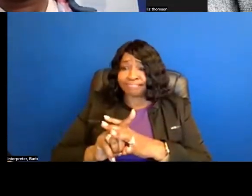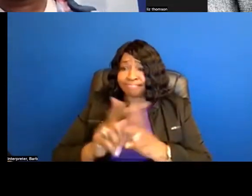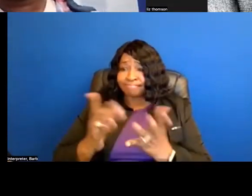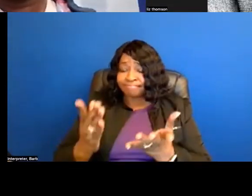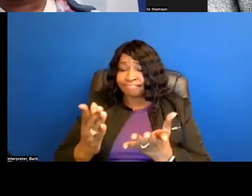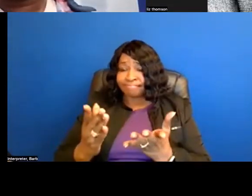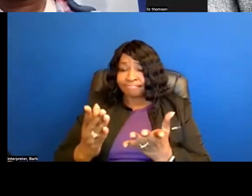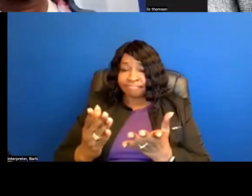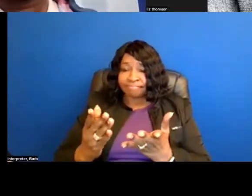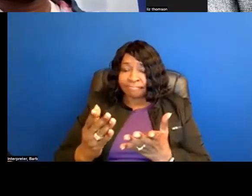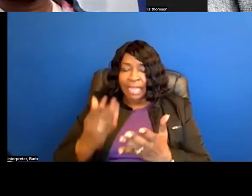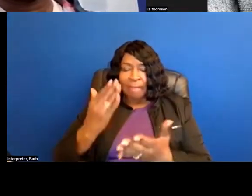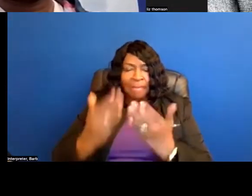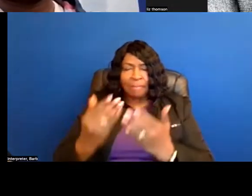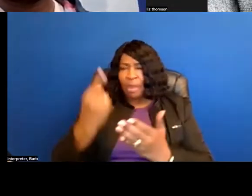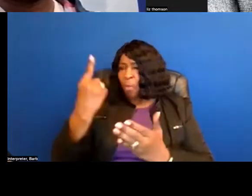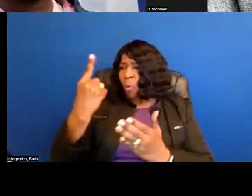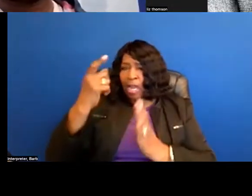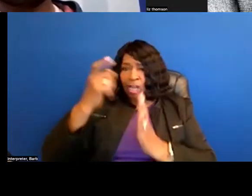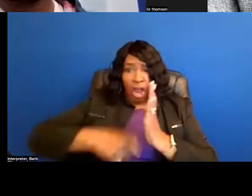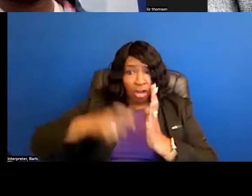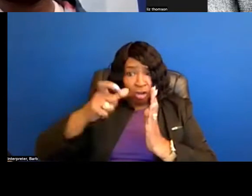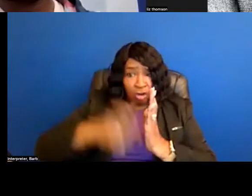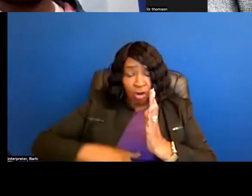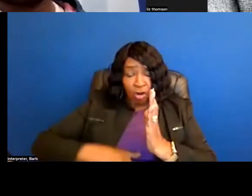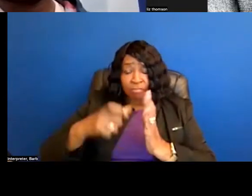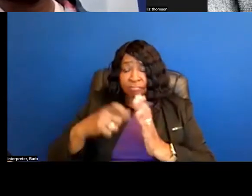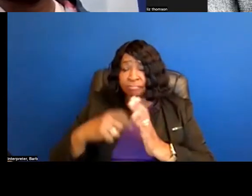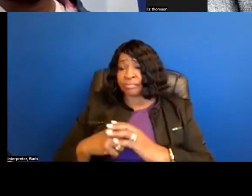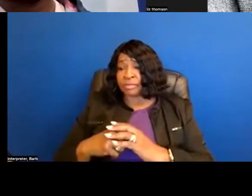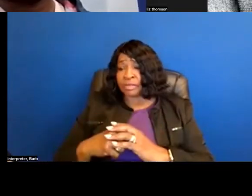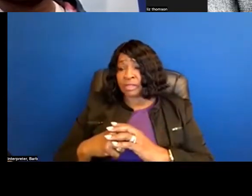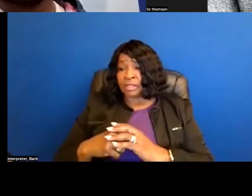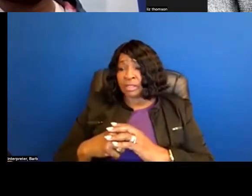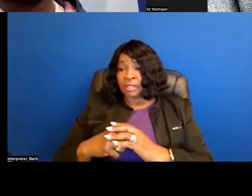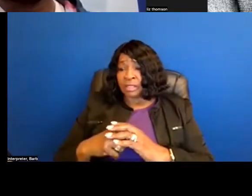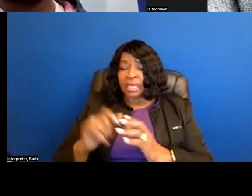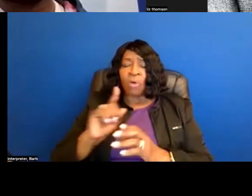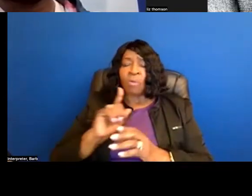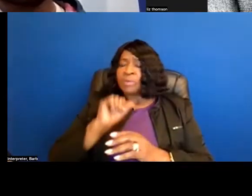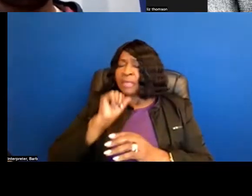Maybe one article that was, it wasn't really a study just outlining